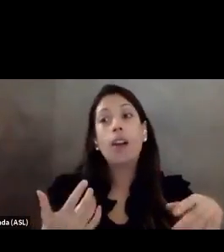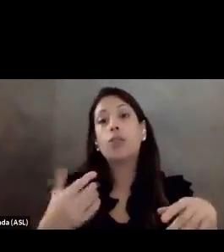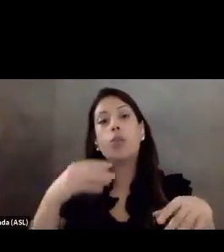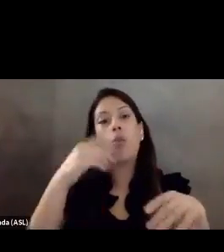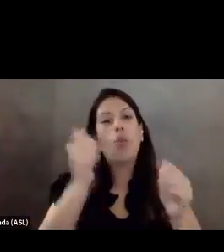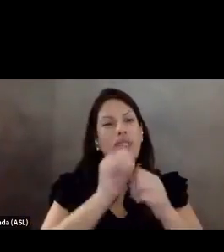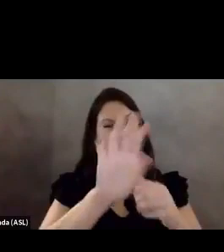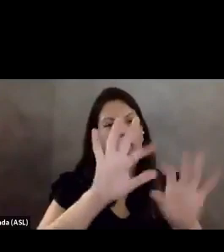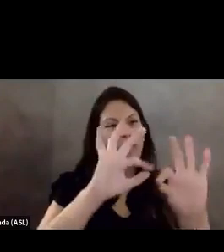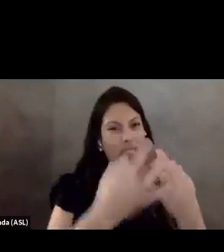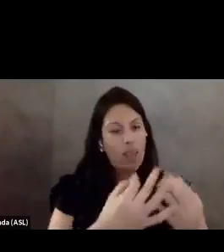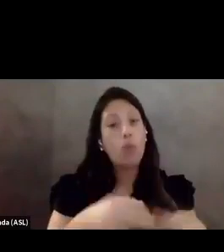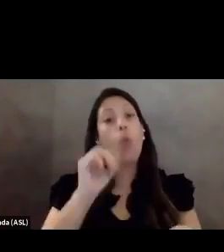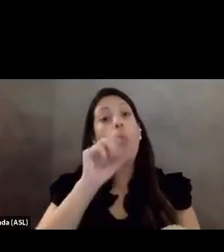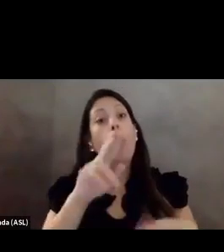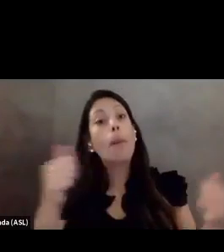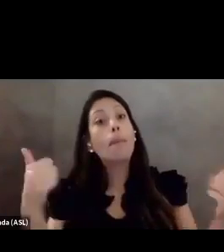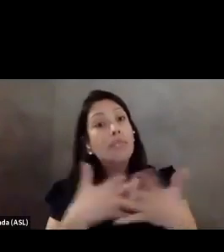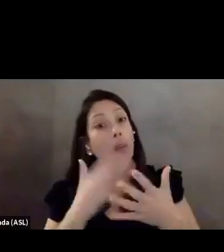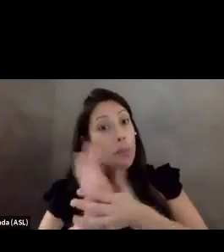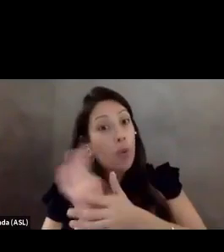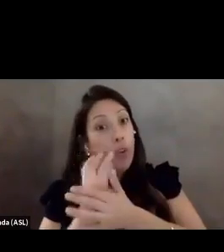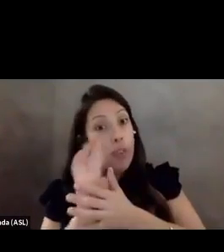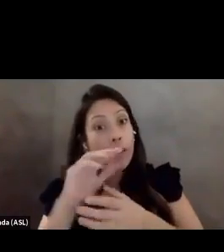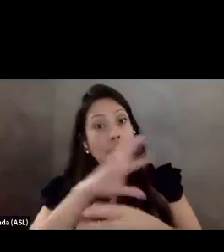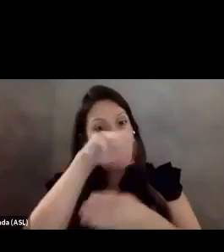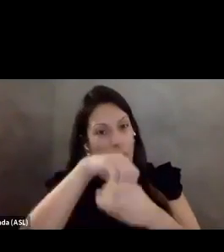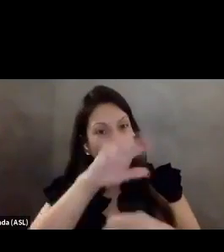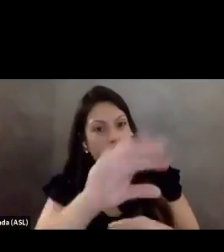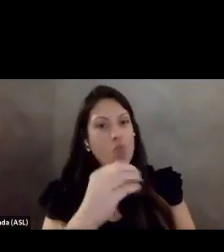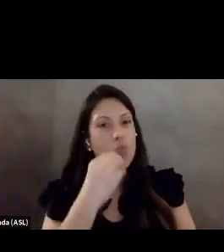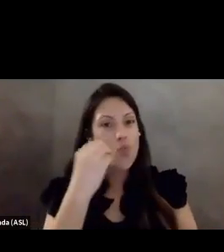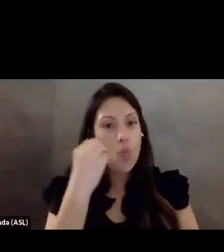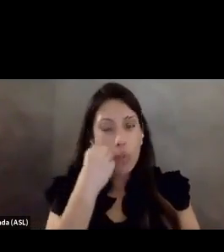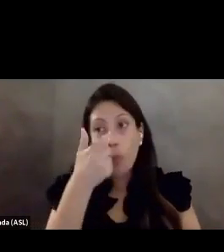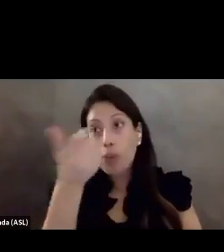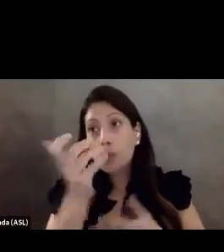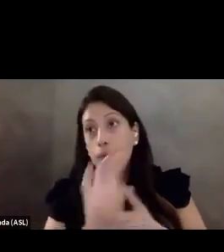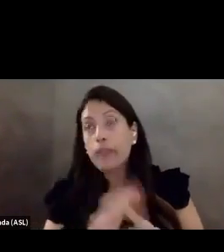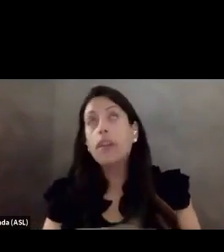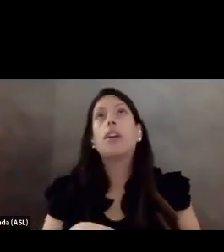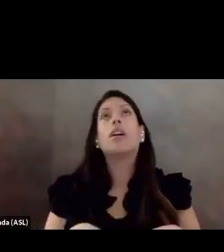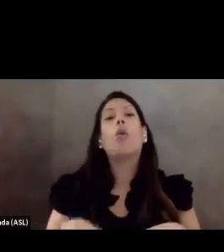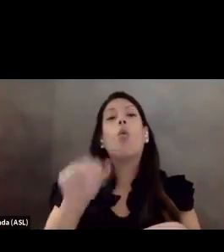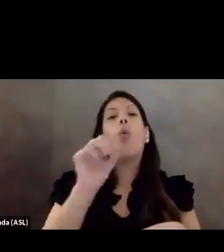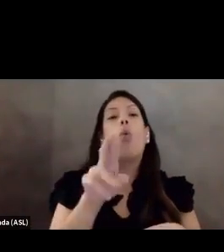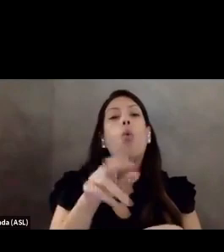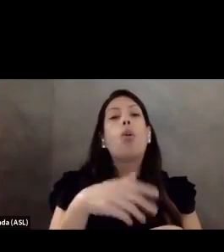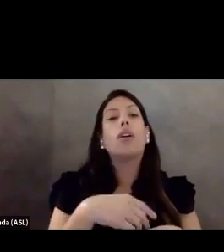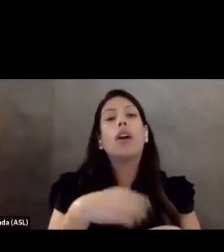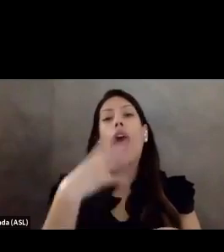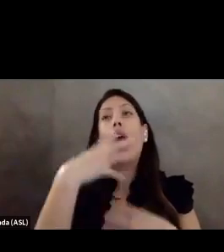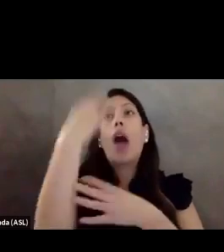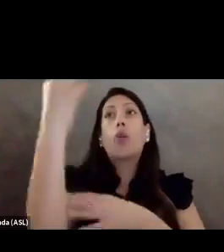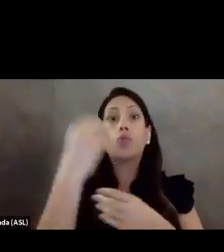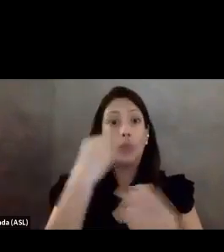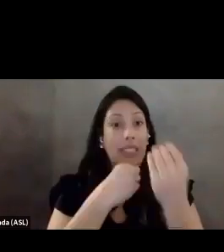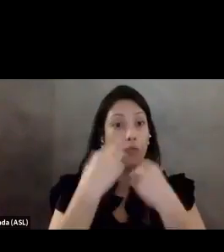Halloween themed activities with members of your household going out to Halloween themed meals and outdoor restaurants to support our local